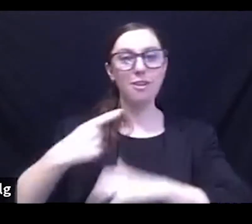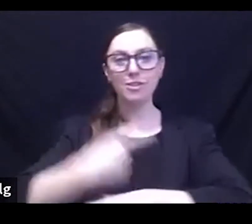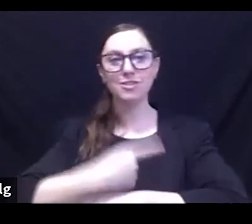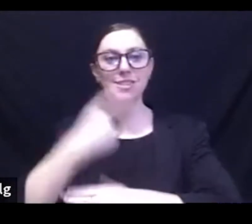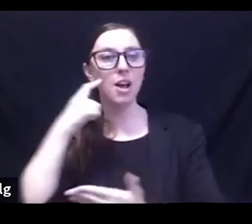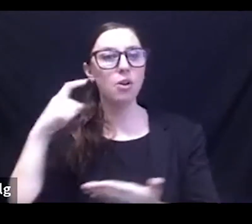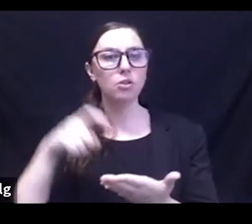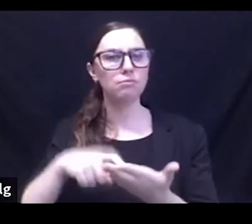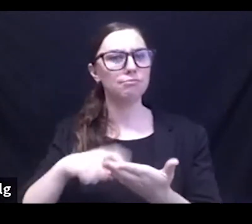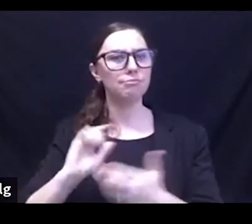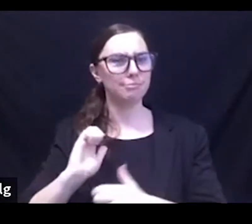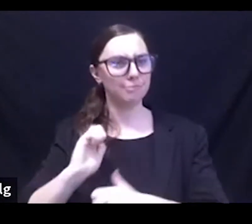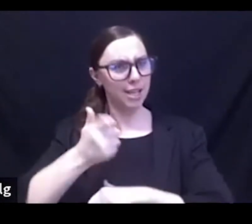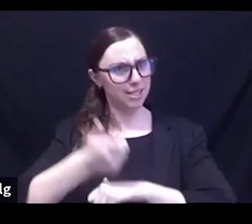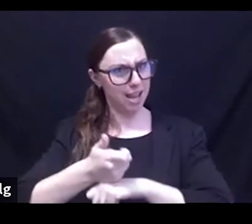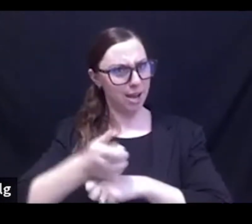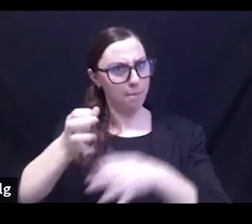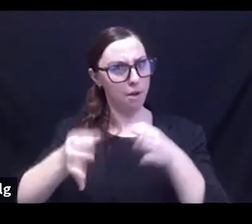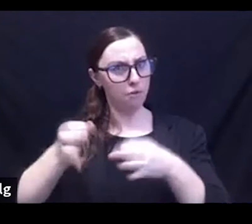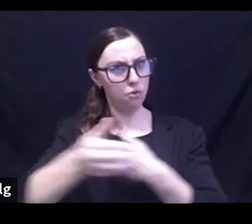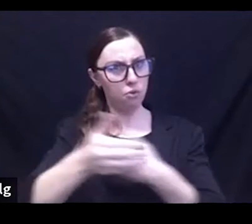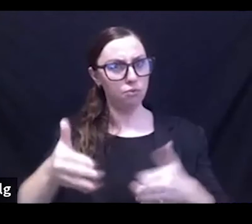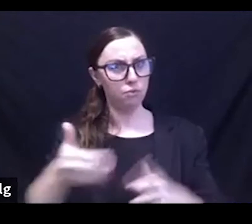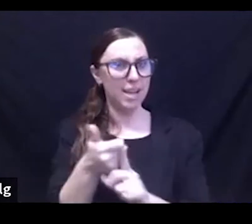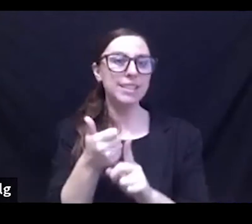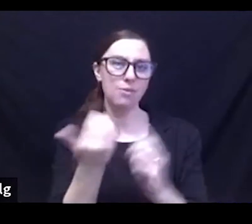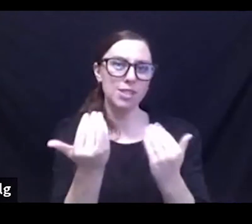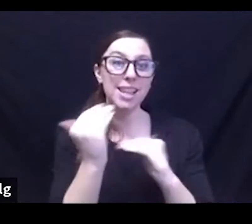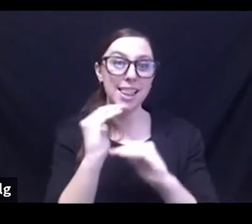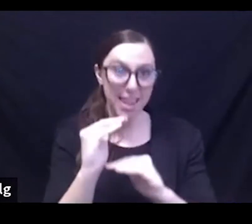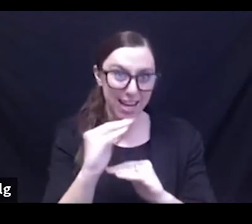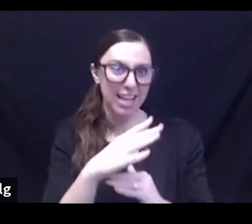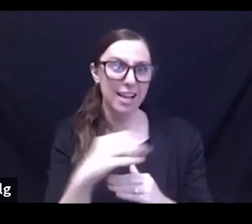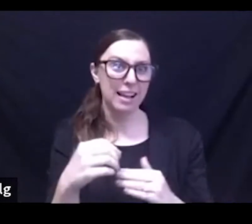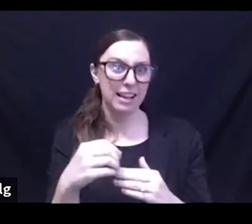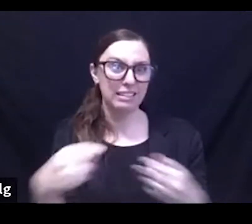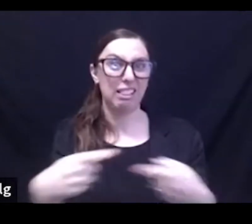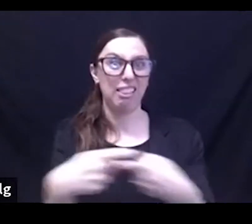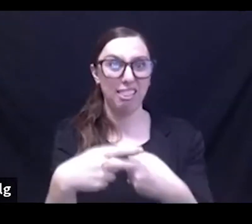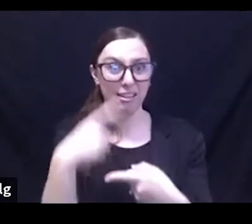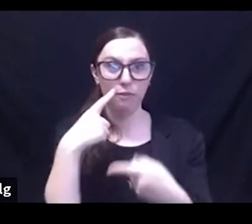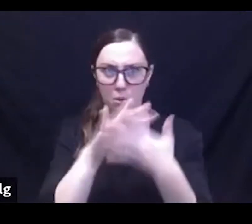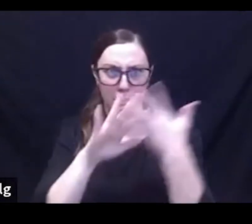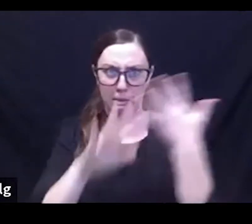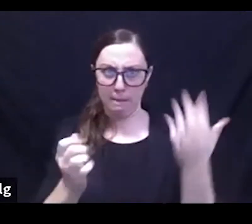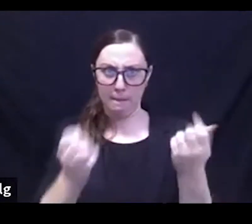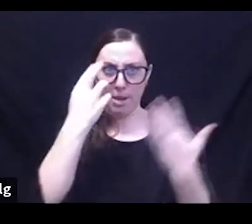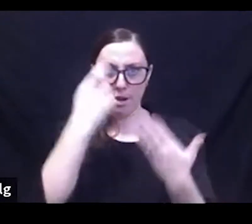all, the setup of the courtroom was itself limiting and problematic for various reasons. I'm sure